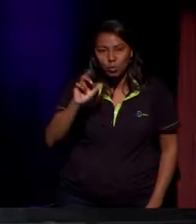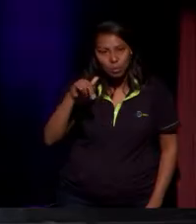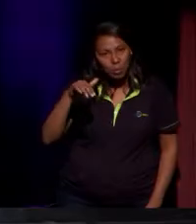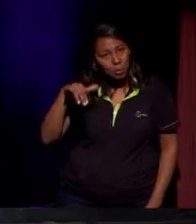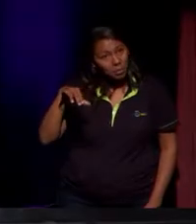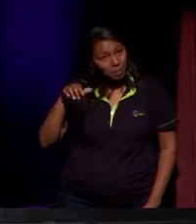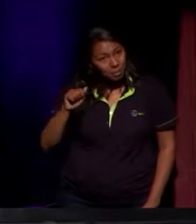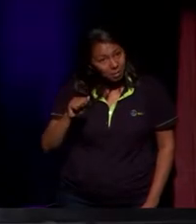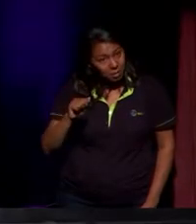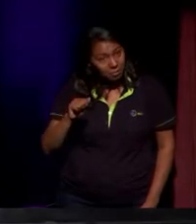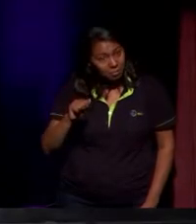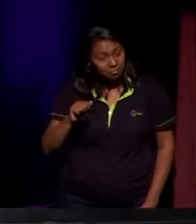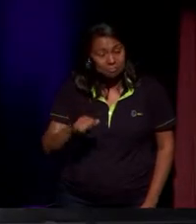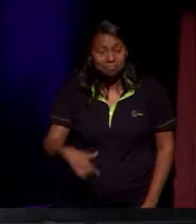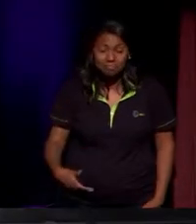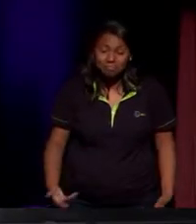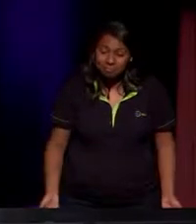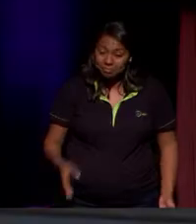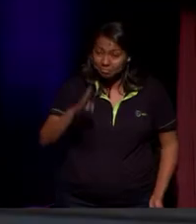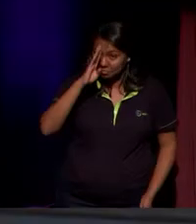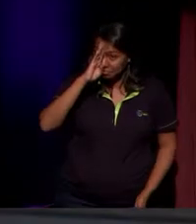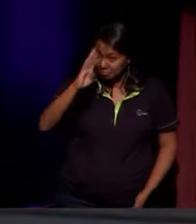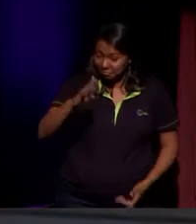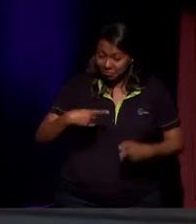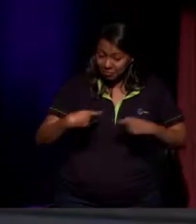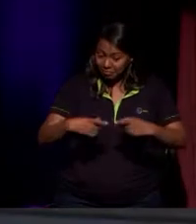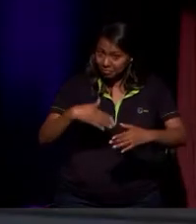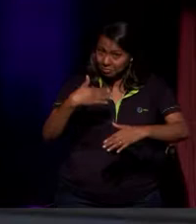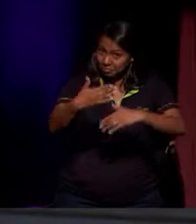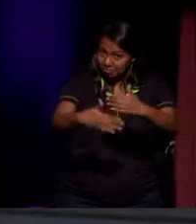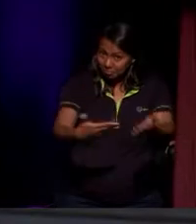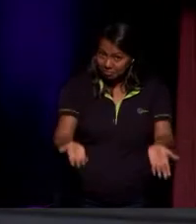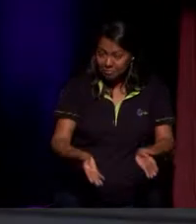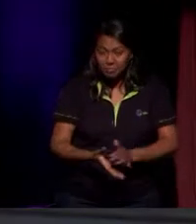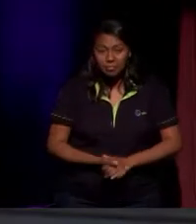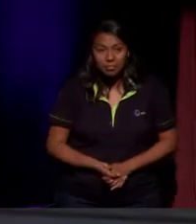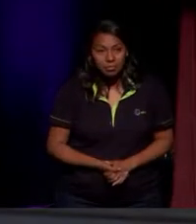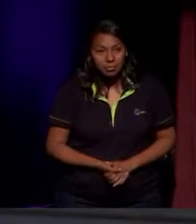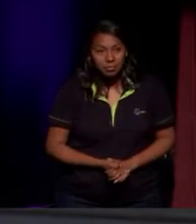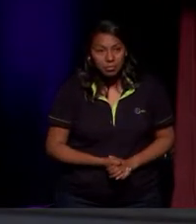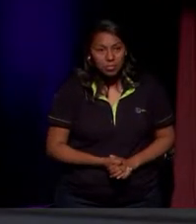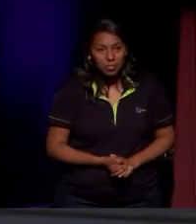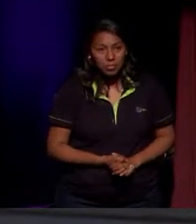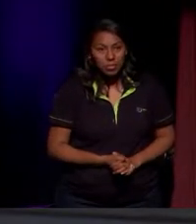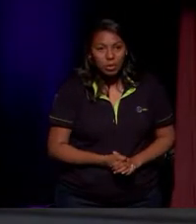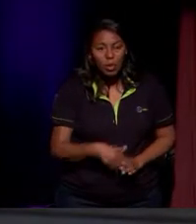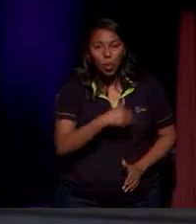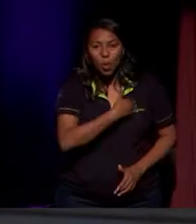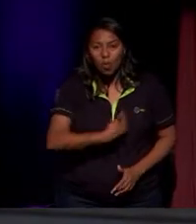and, as the structure of power are 18 religious confessions,